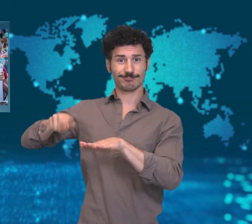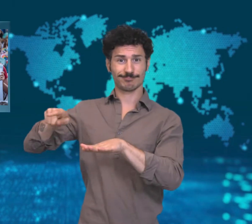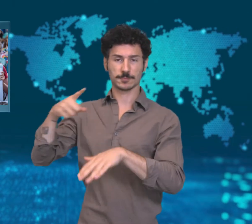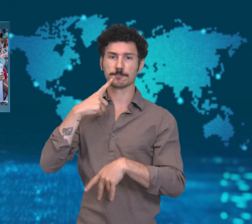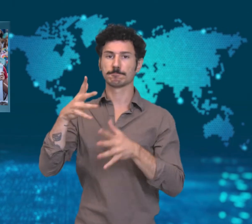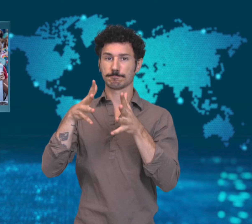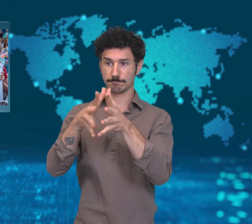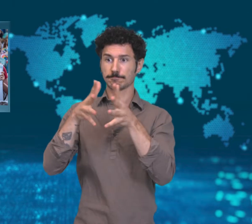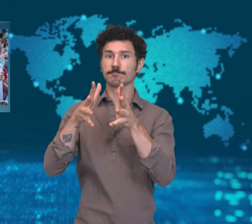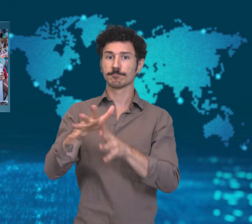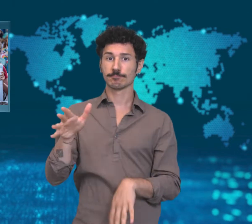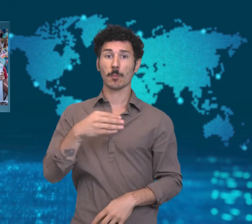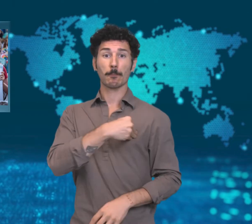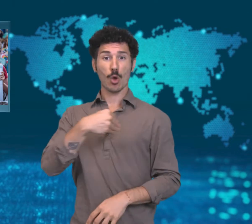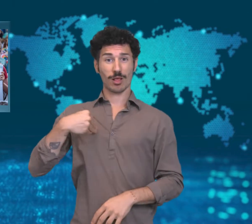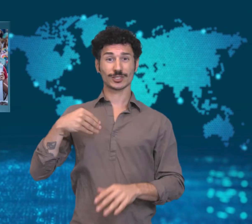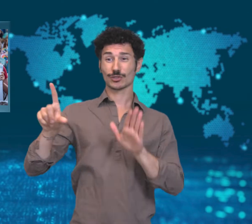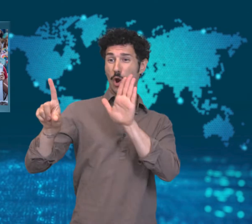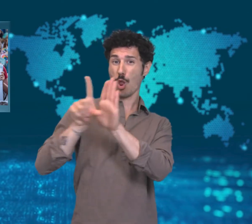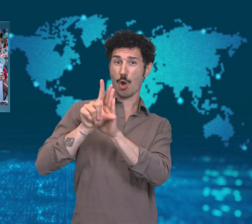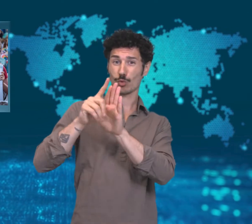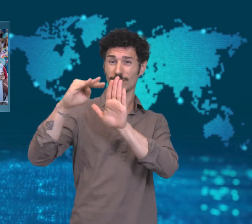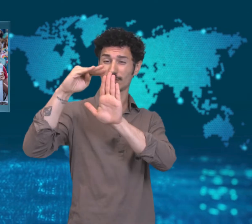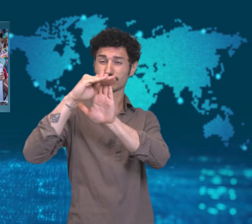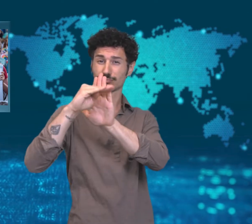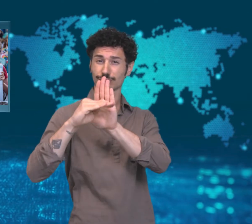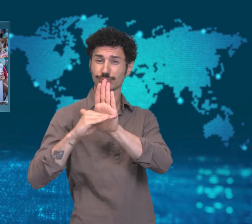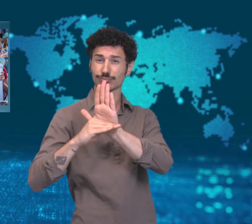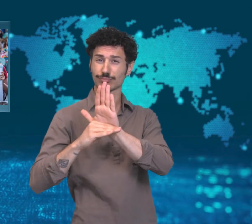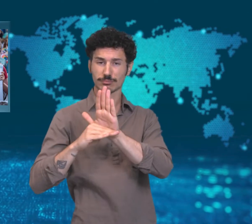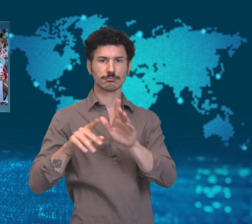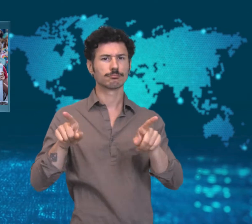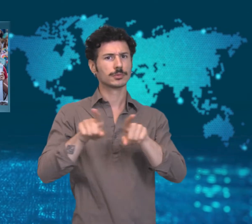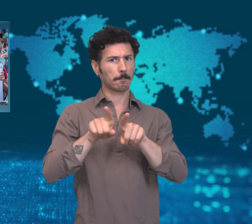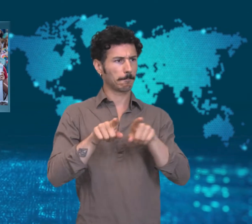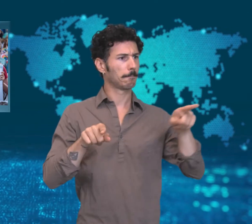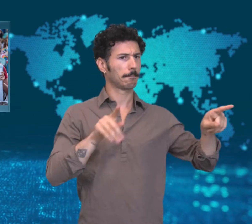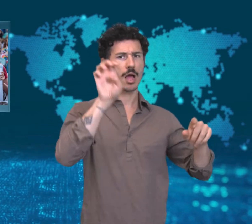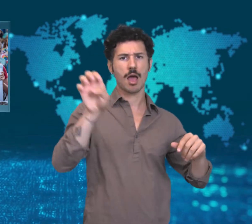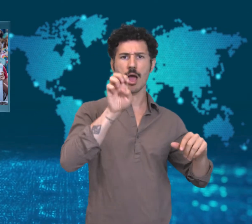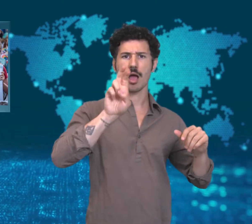already meets the requirements of the treaty,